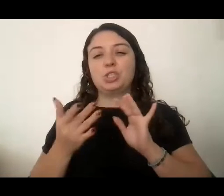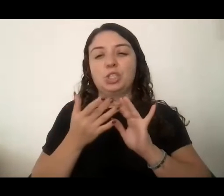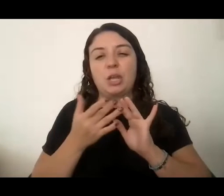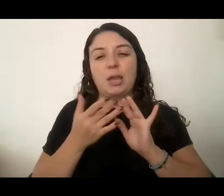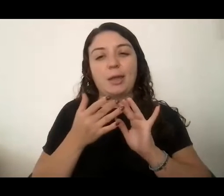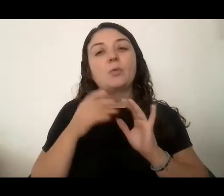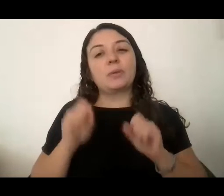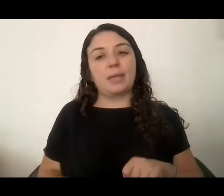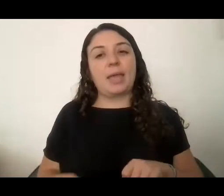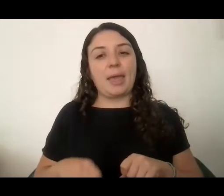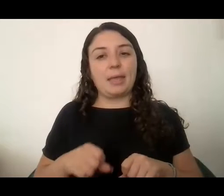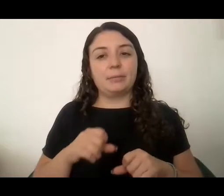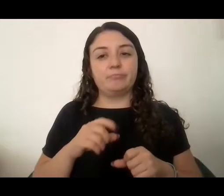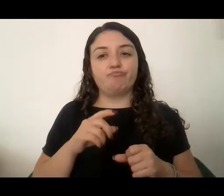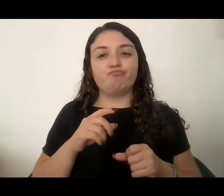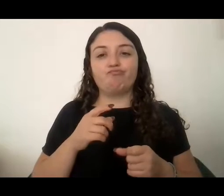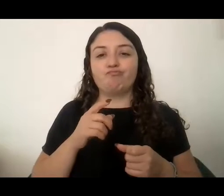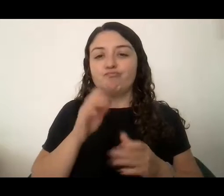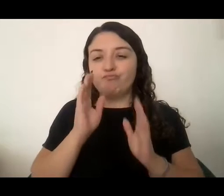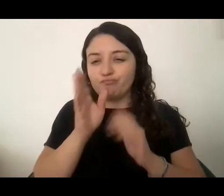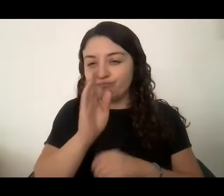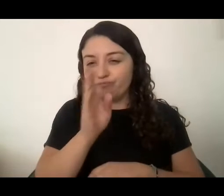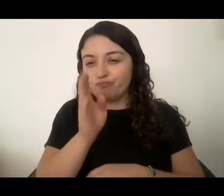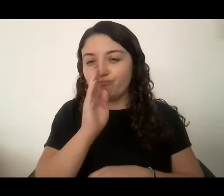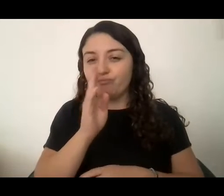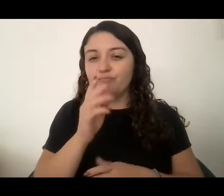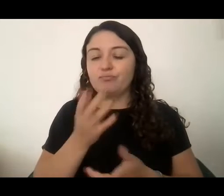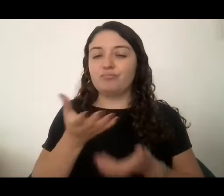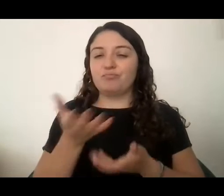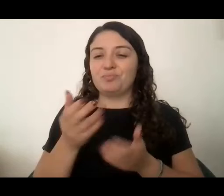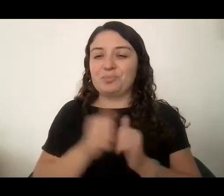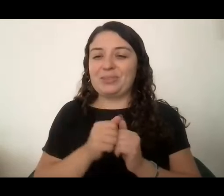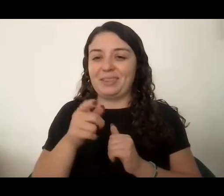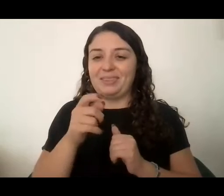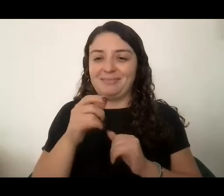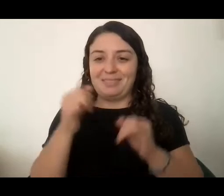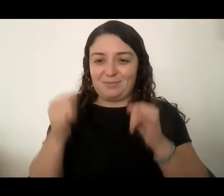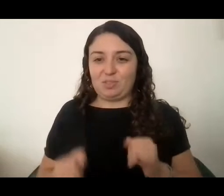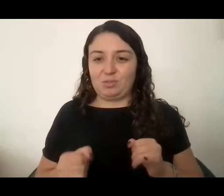and we will go ahead and get that more private conversation happening outside the webinar.